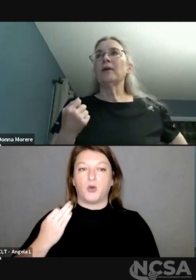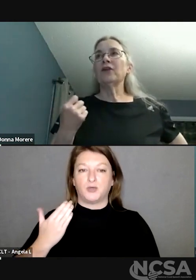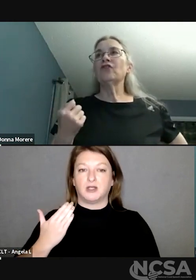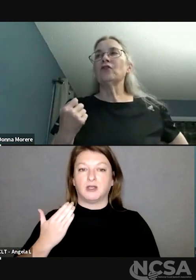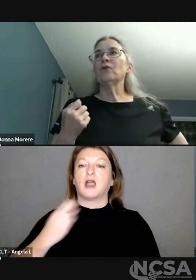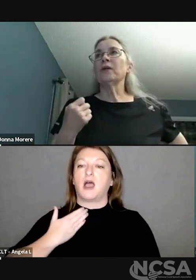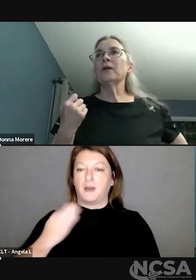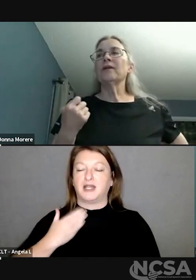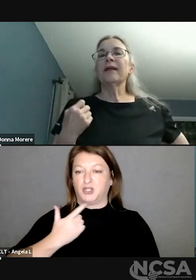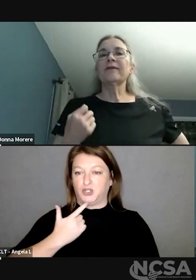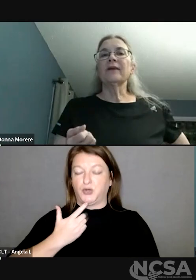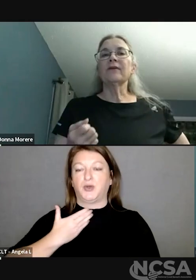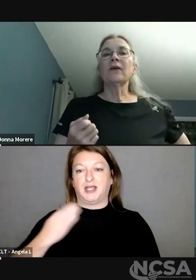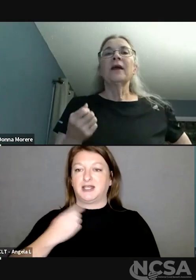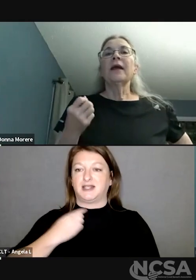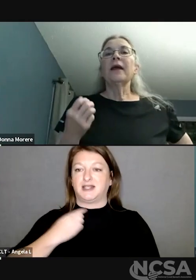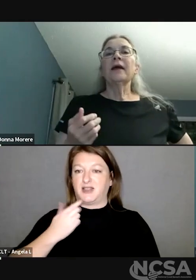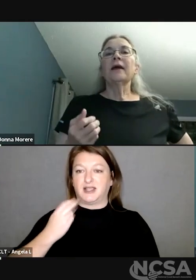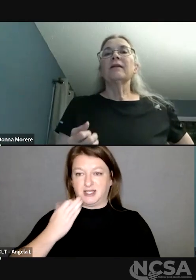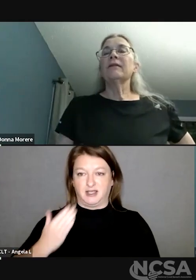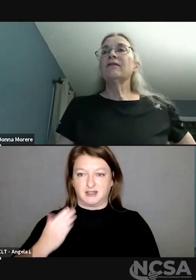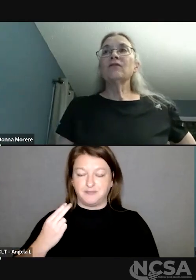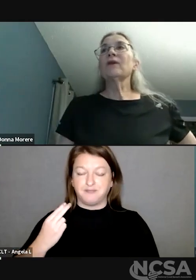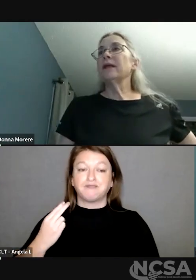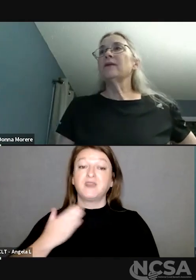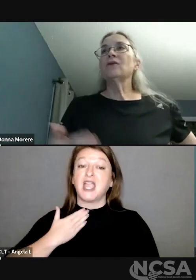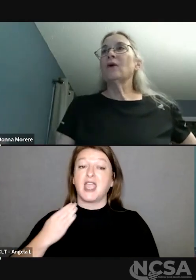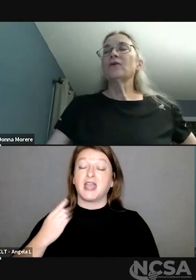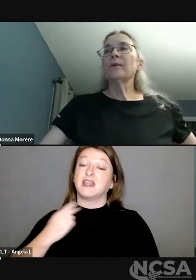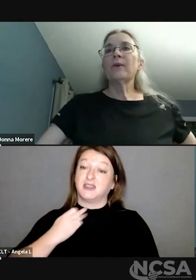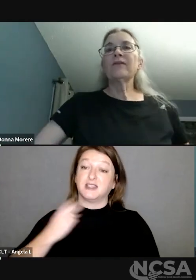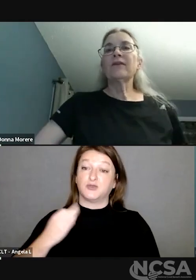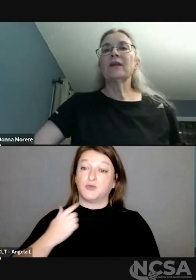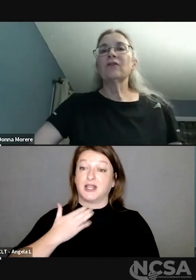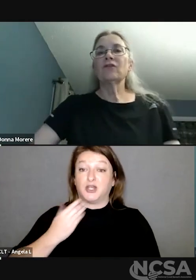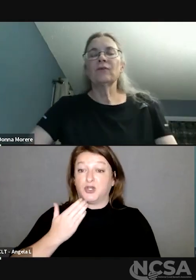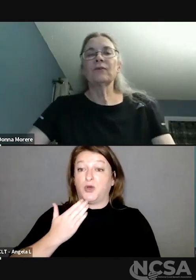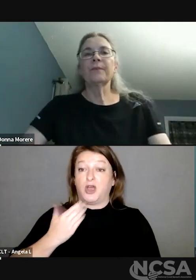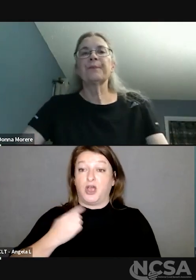issue in dyslexia. And this is related to auditory processing issues.